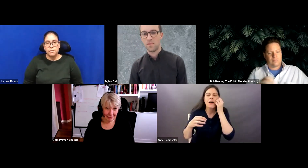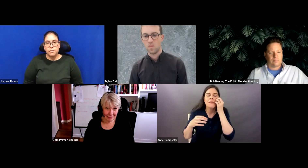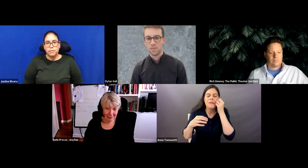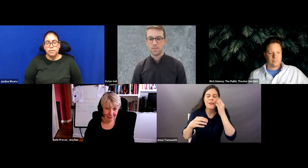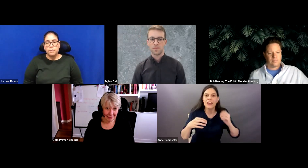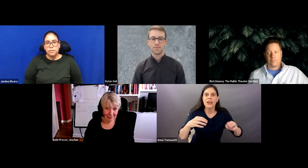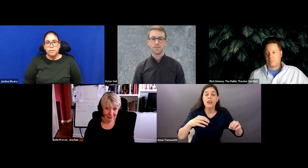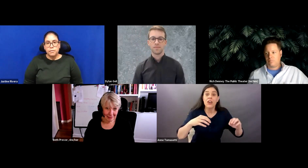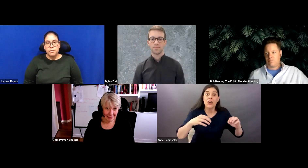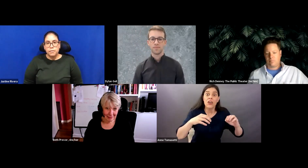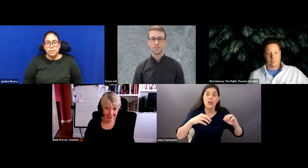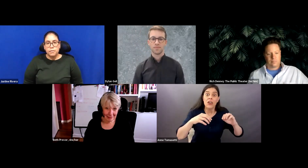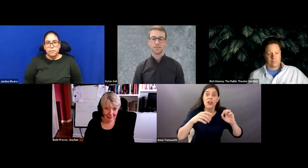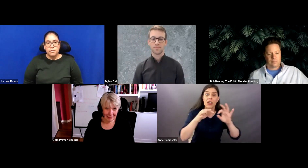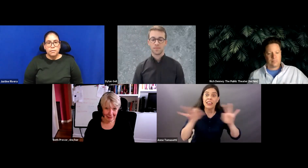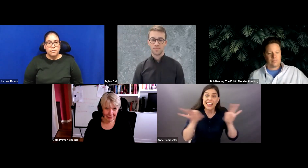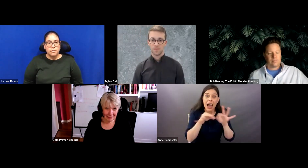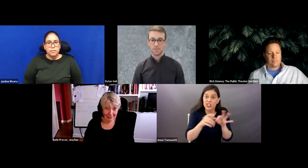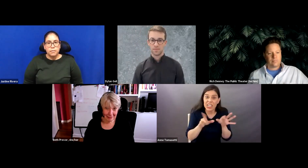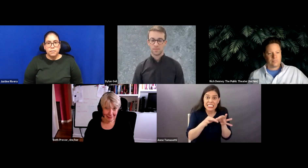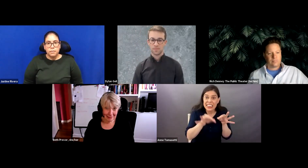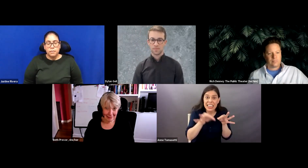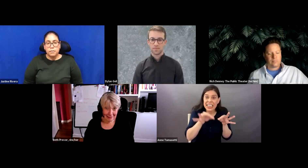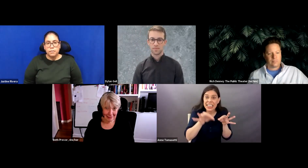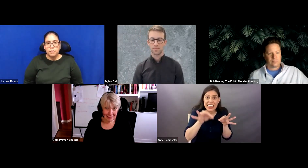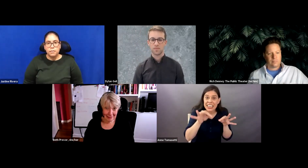actors were running parallel, so that was something we had to